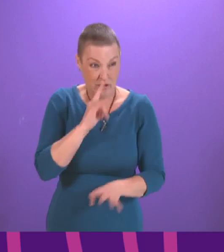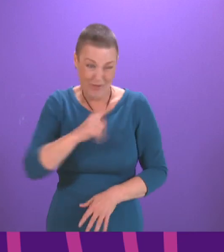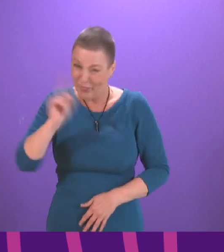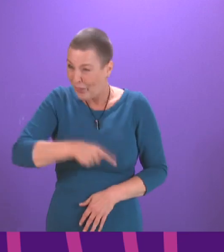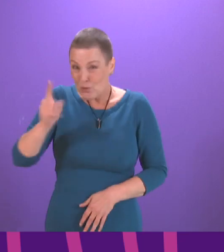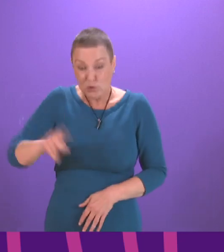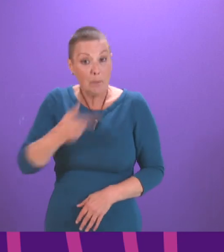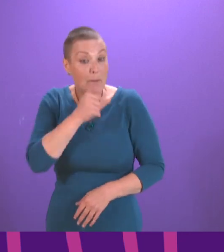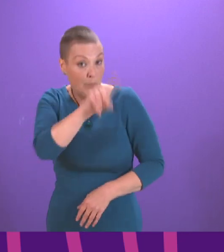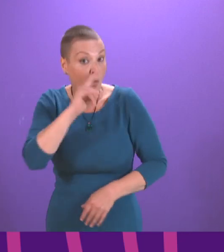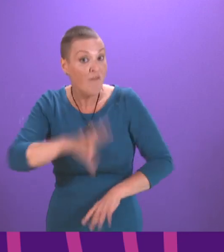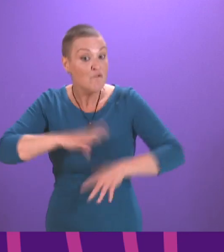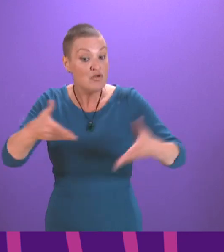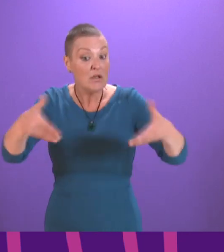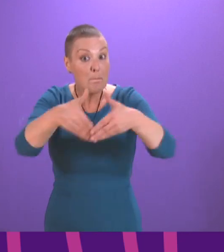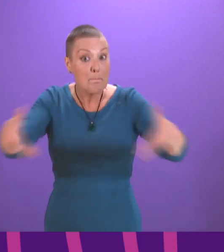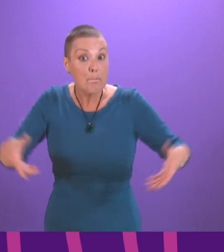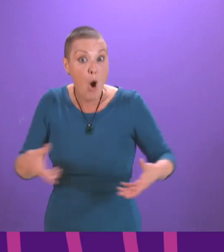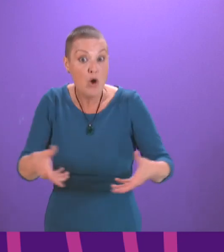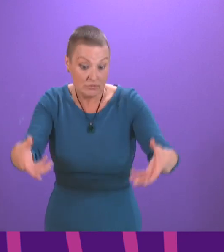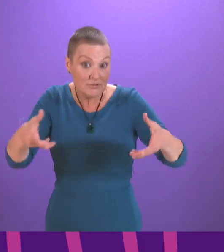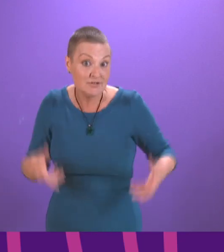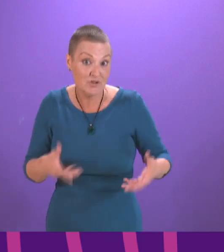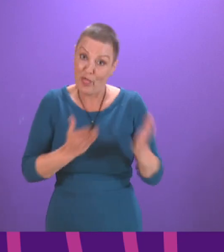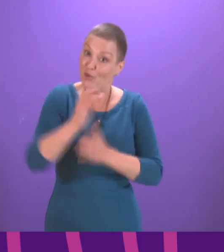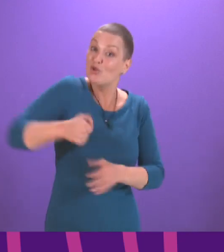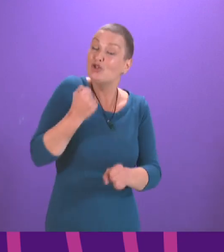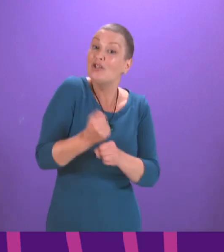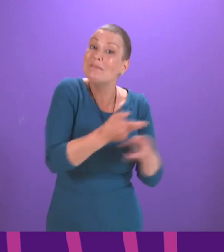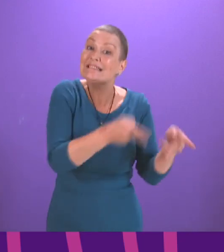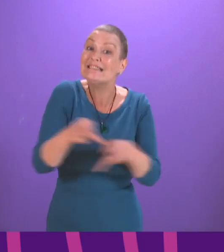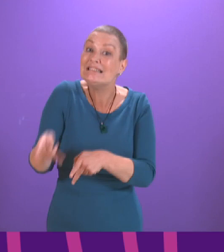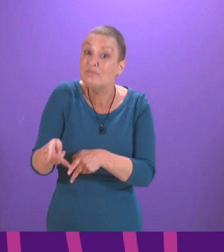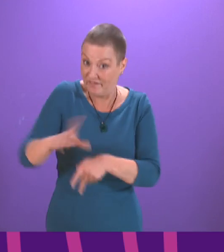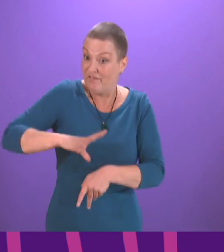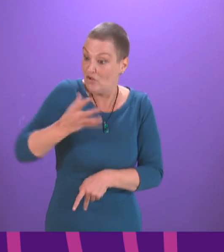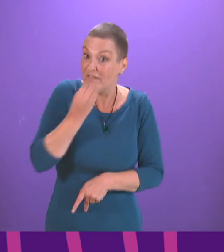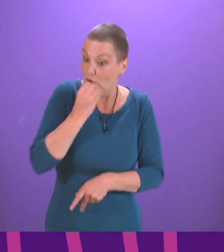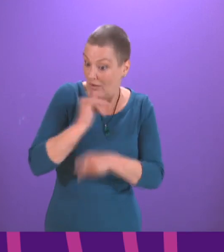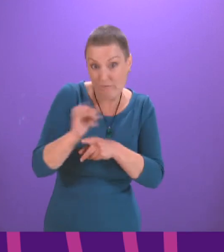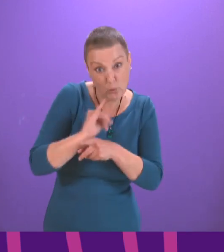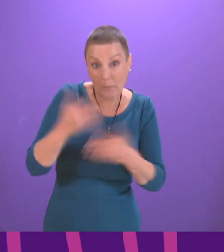got the free food deliveries every week through the Scottish Government scheme that we set up.